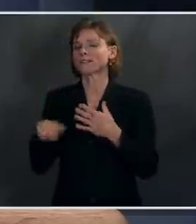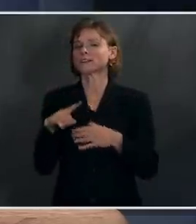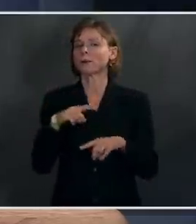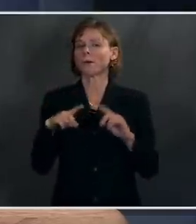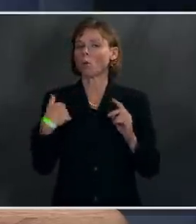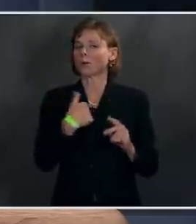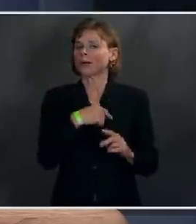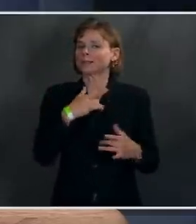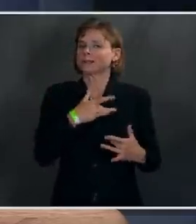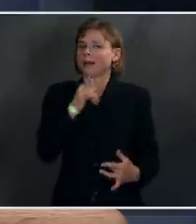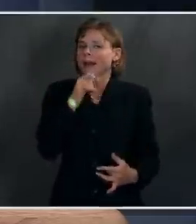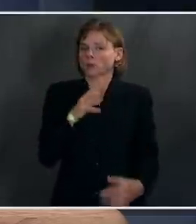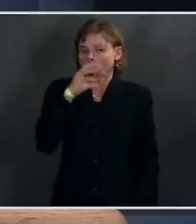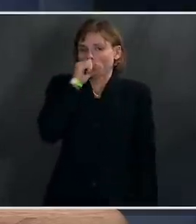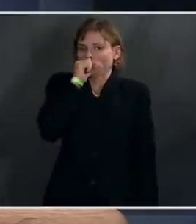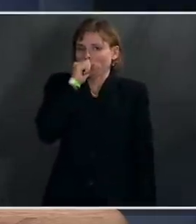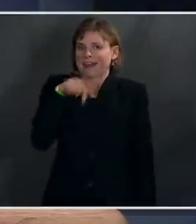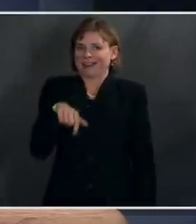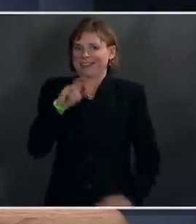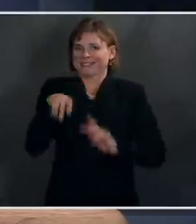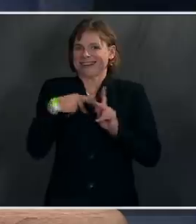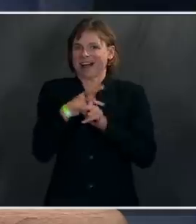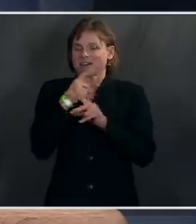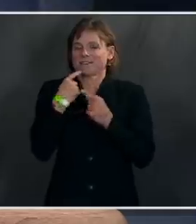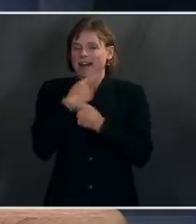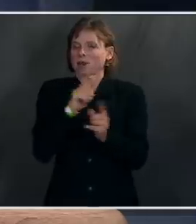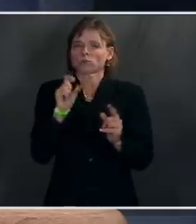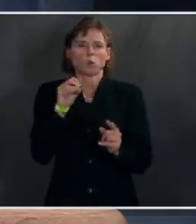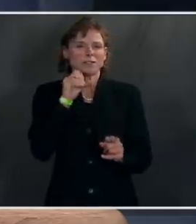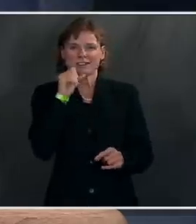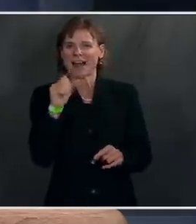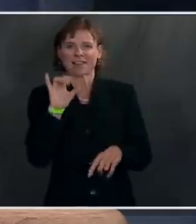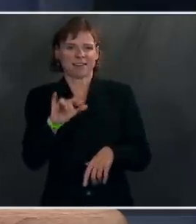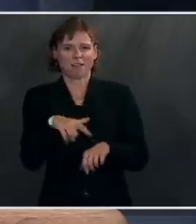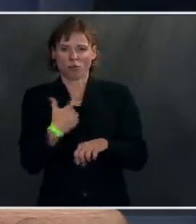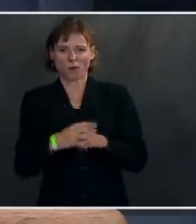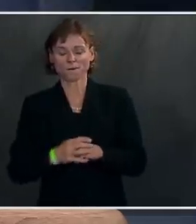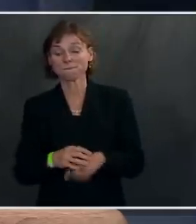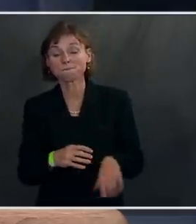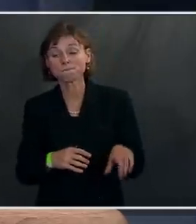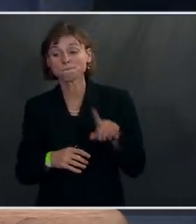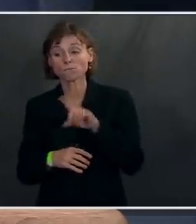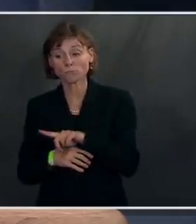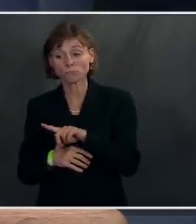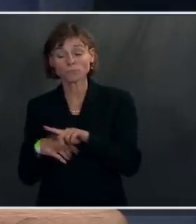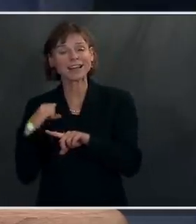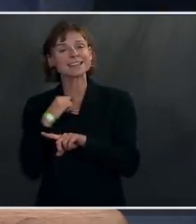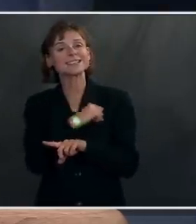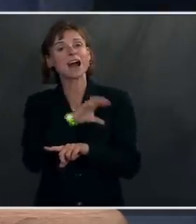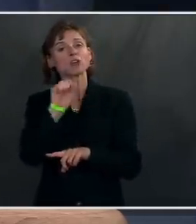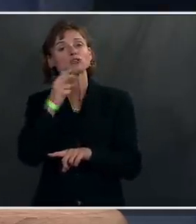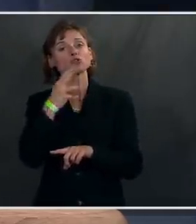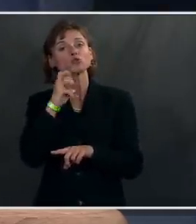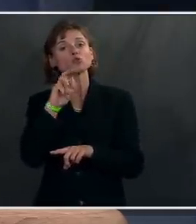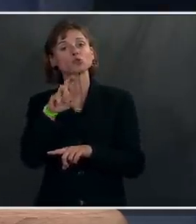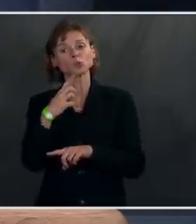so I don't think that long. Go ahead. The Press: Jen, Senator Schumer just came out and said that had a really good lunch